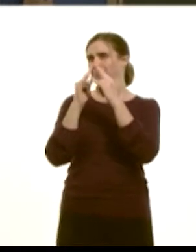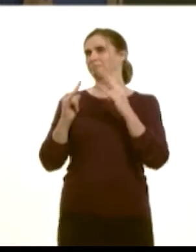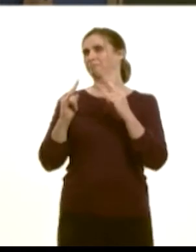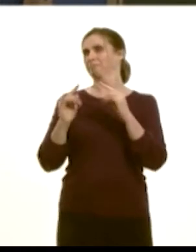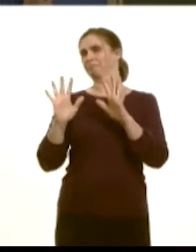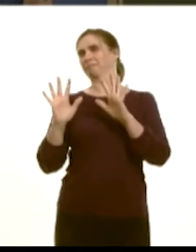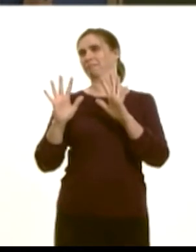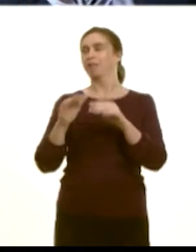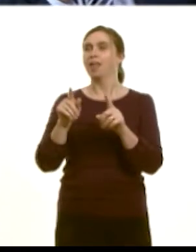the gift shop and Ravens cafe.